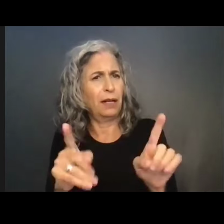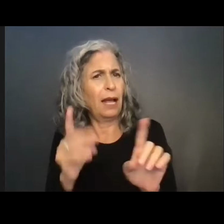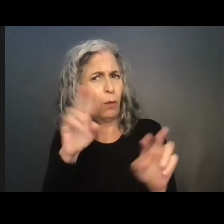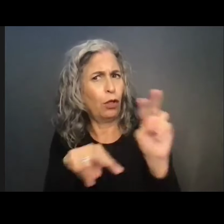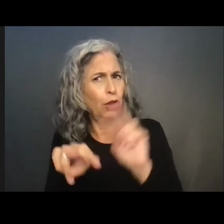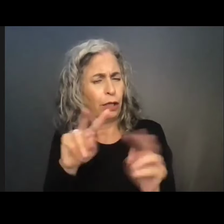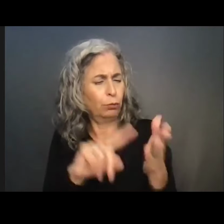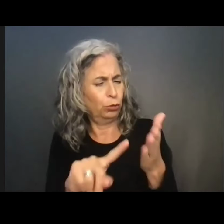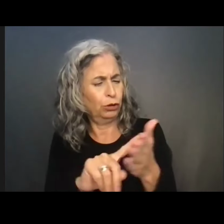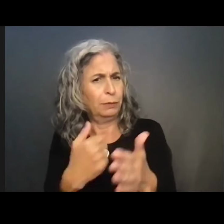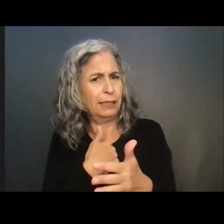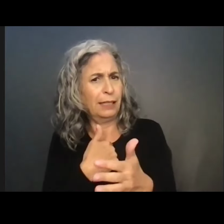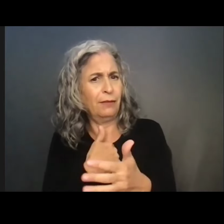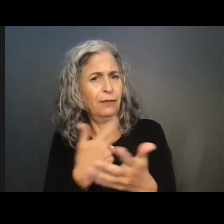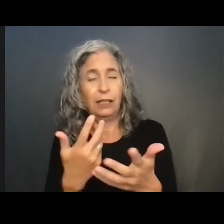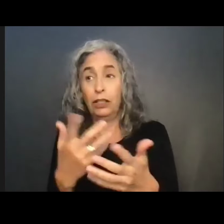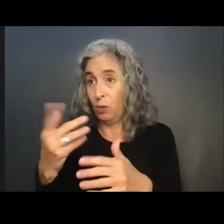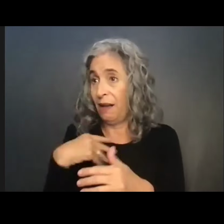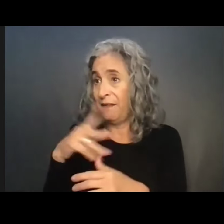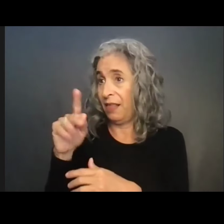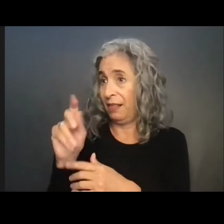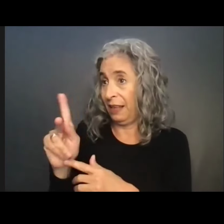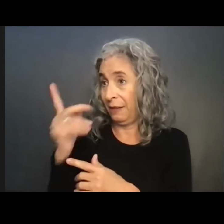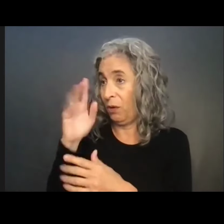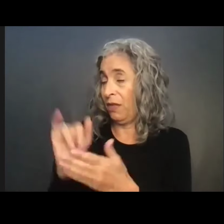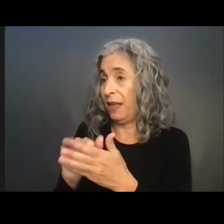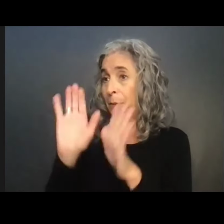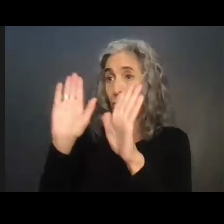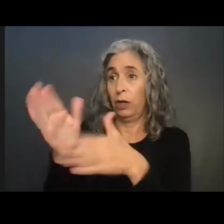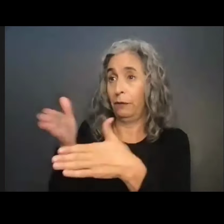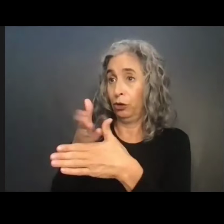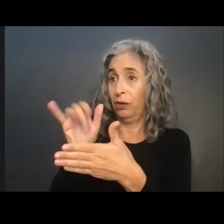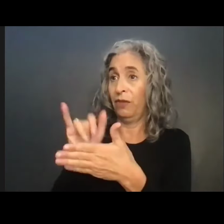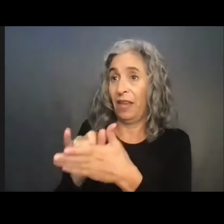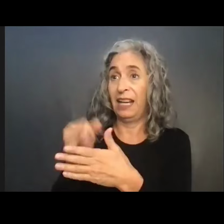If anyone has the link to that it would be great to share if possible.